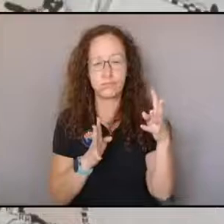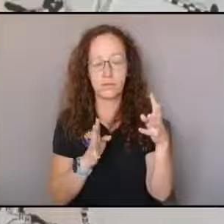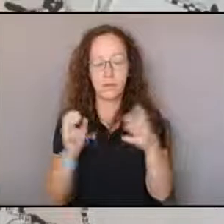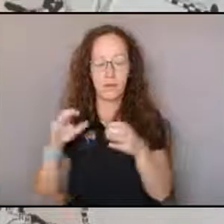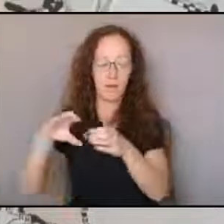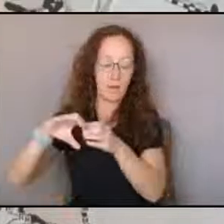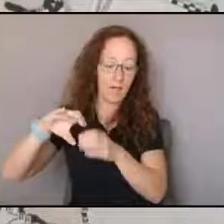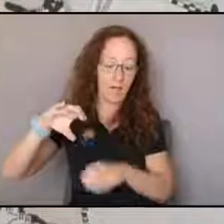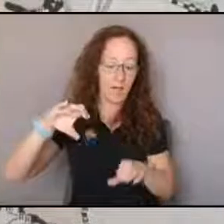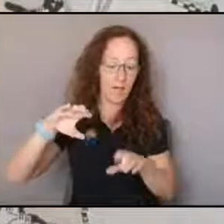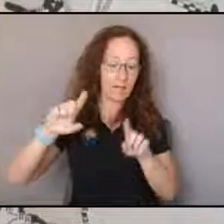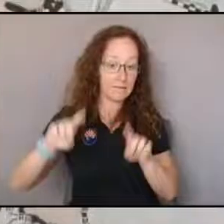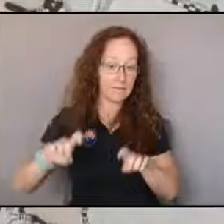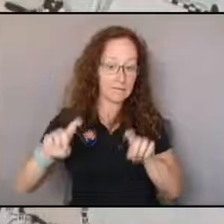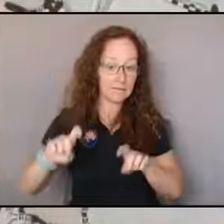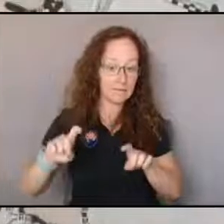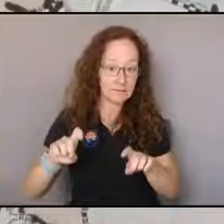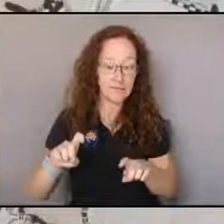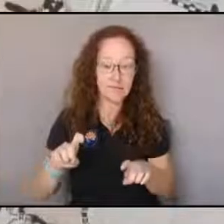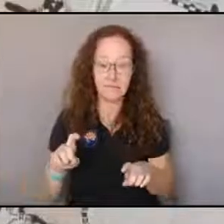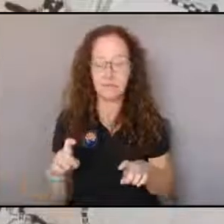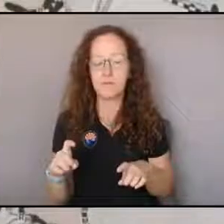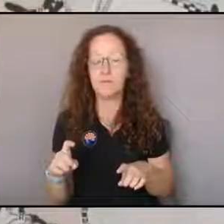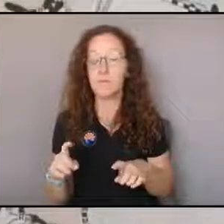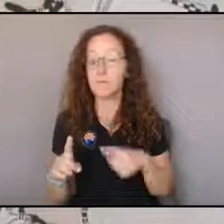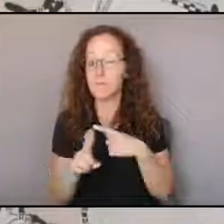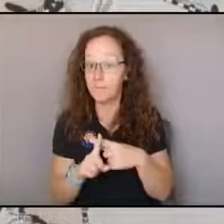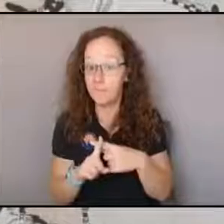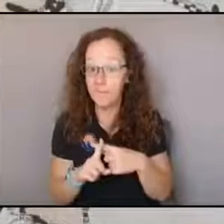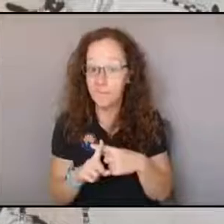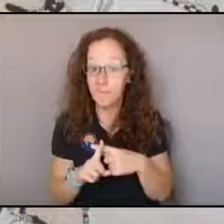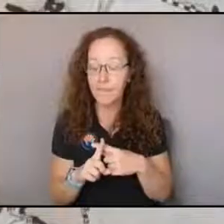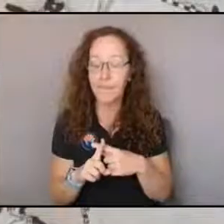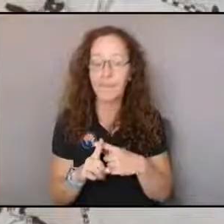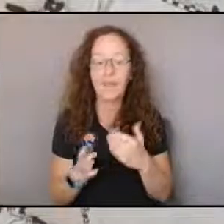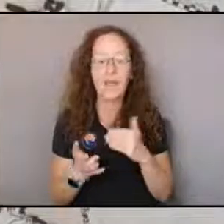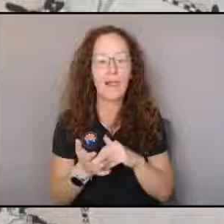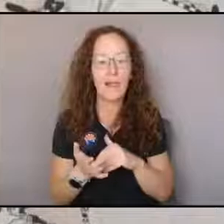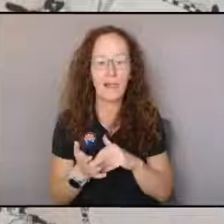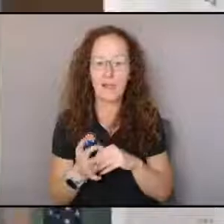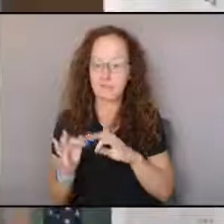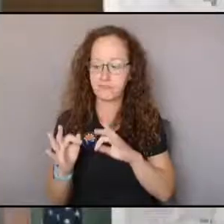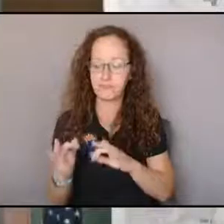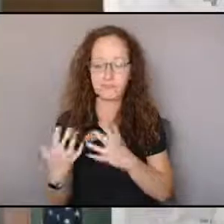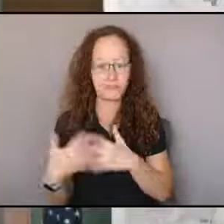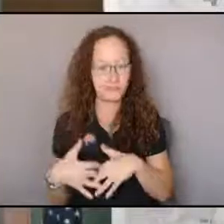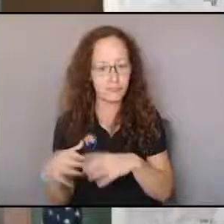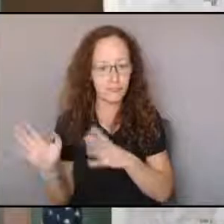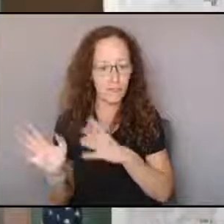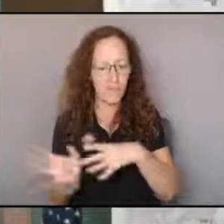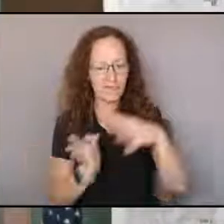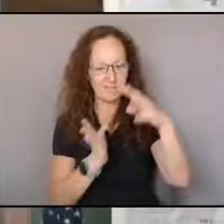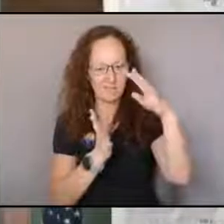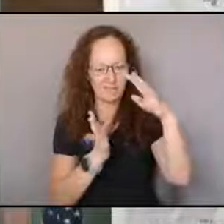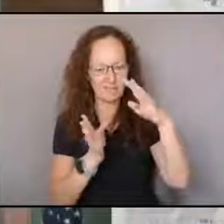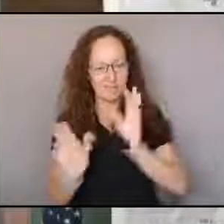CHANCE TO BE TESTED, THE GOOD THING, AGAIN, IS WE STILL HAVE THE GOOD WINDS, THE WEST-SOUTHWEST WIND DIRECTION.